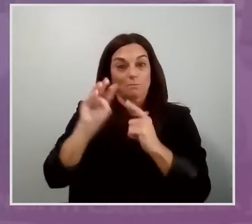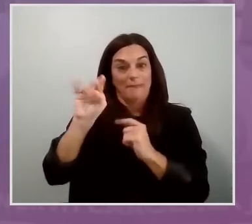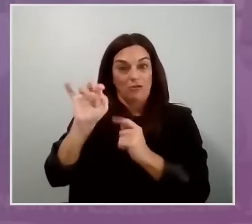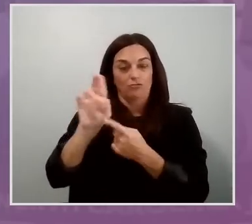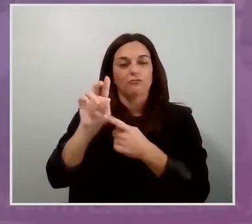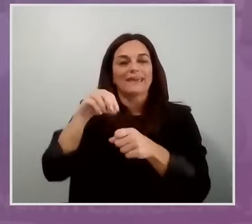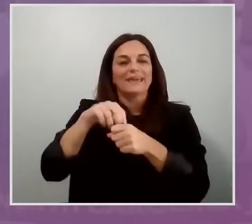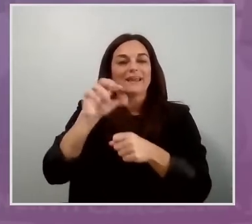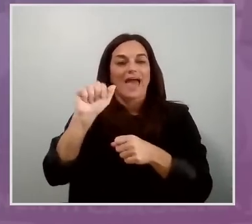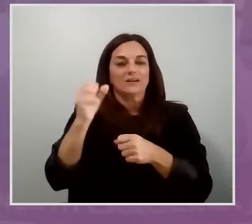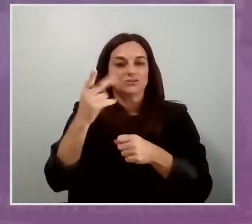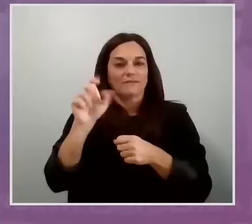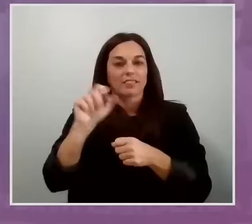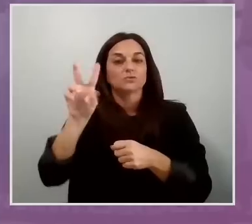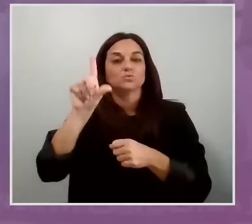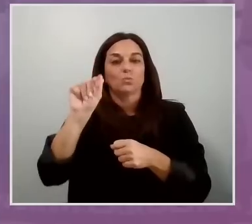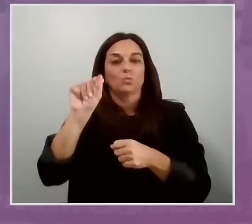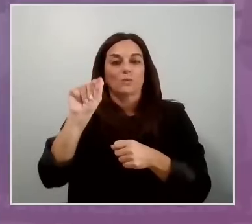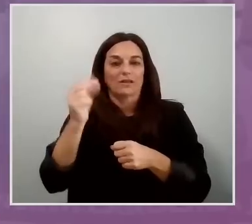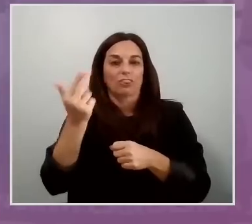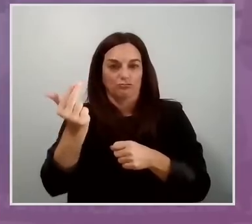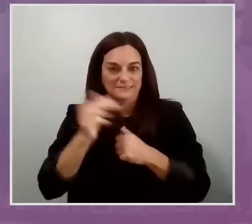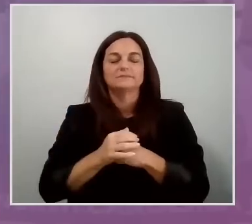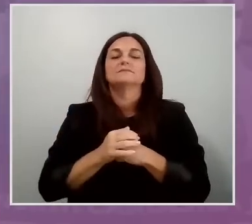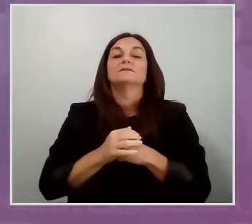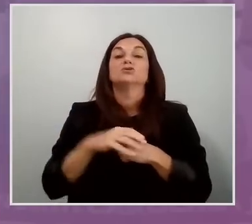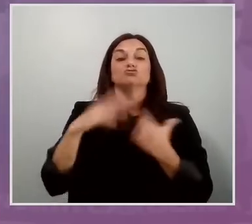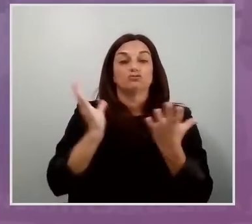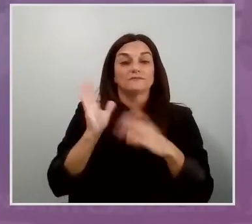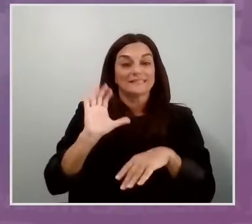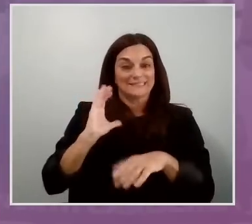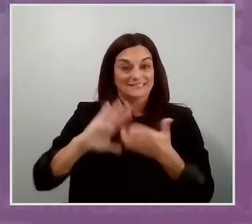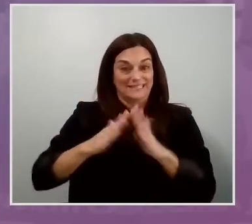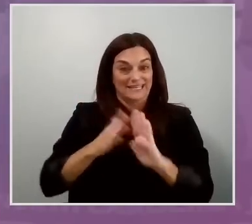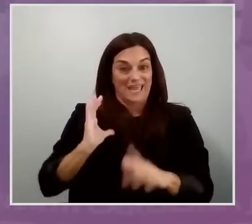MAYOR MANHEIMER WAS ELECTED TO THE MAYORSHIP OF ASHVILLE IN